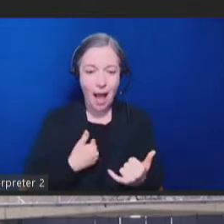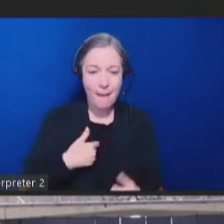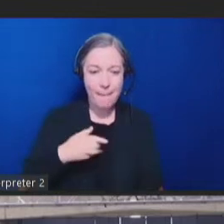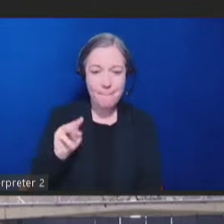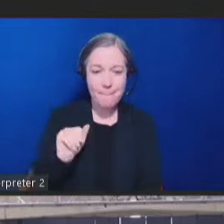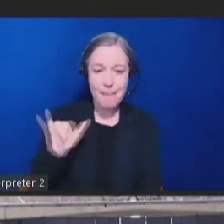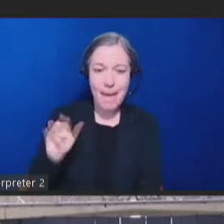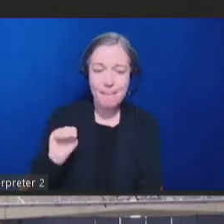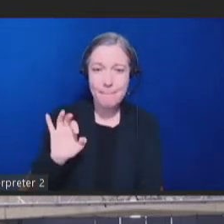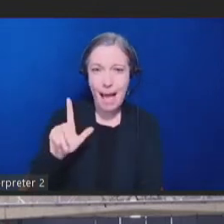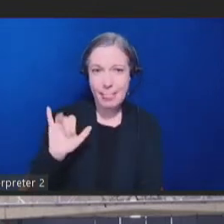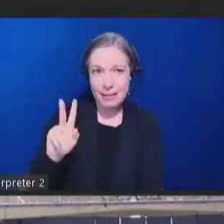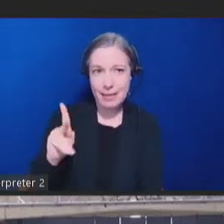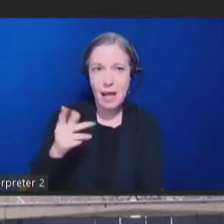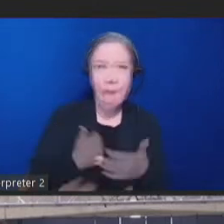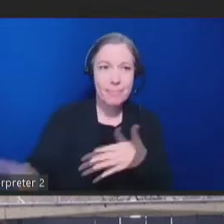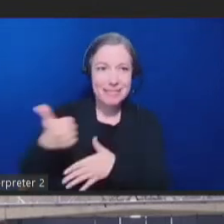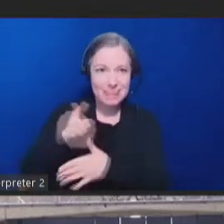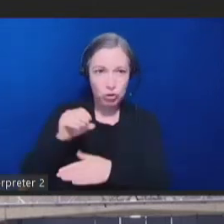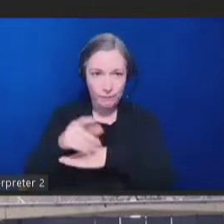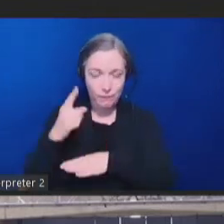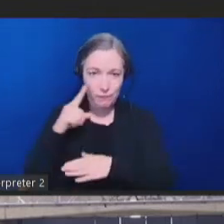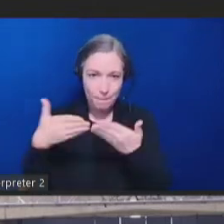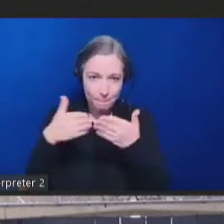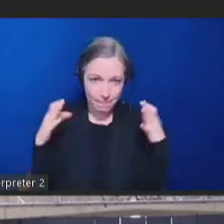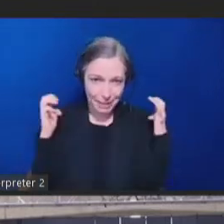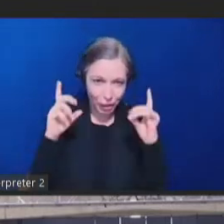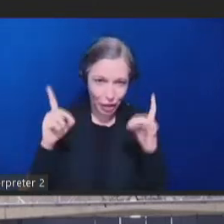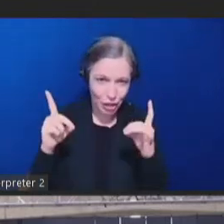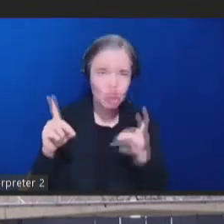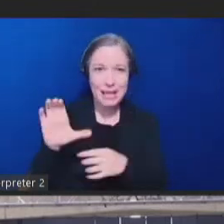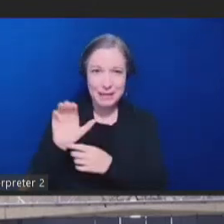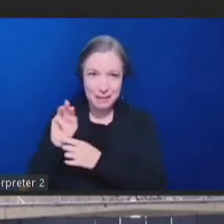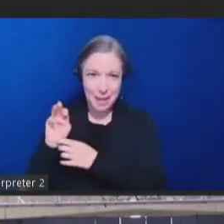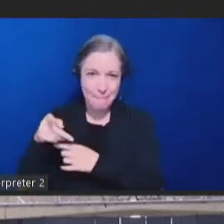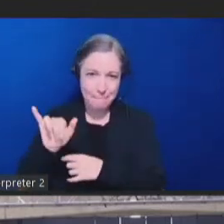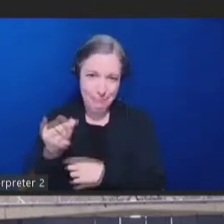for the public education campaign and the acting deputy assistant secretary for both